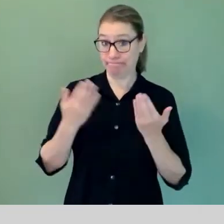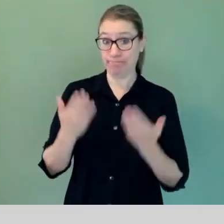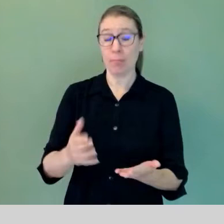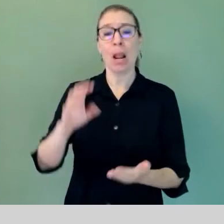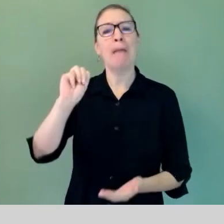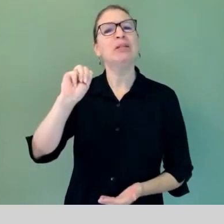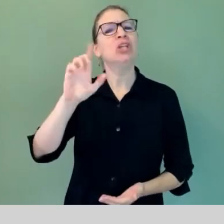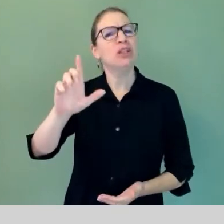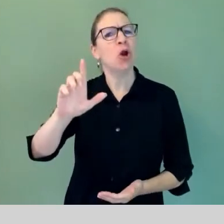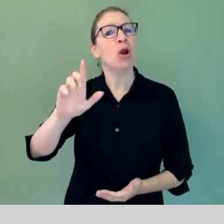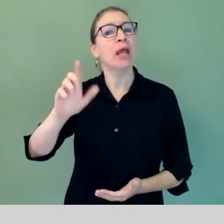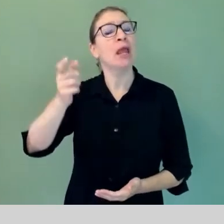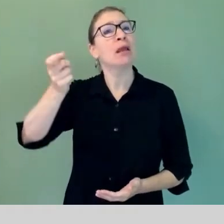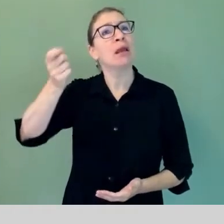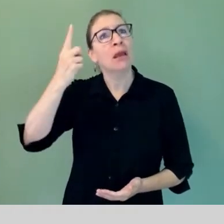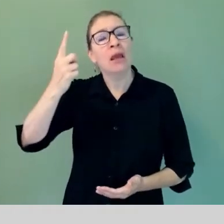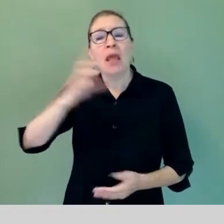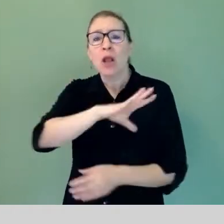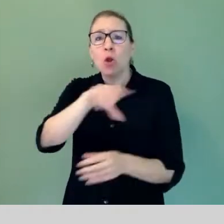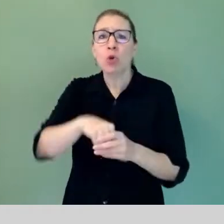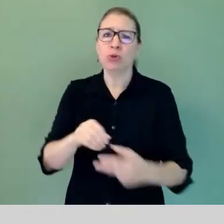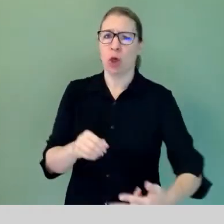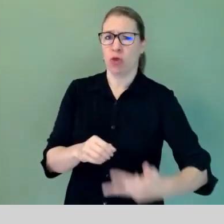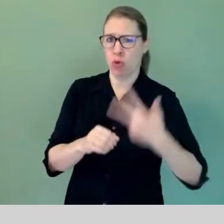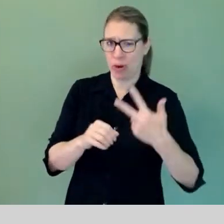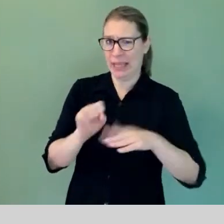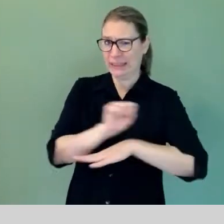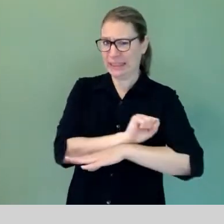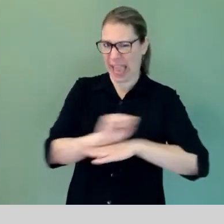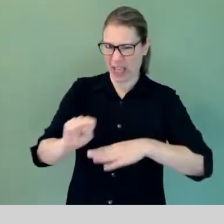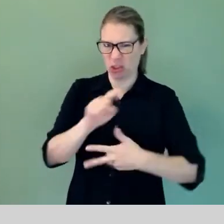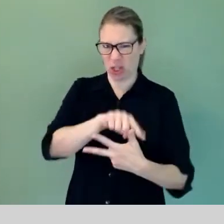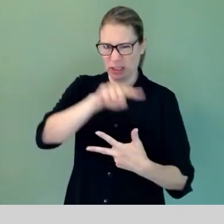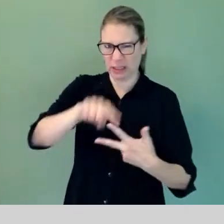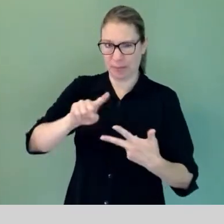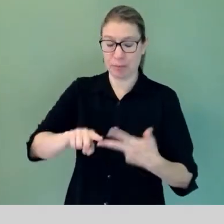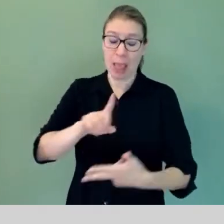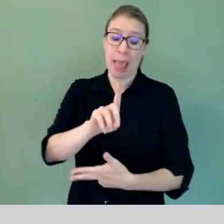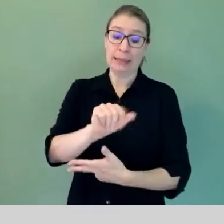So diving right in, machine learning at a high level consists of three main stages.